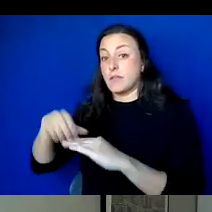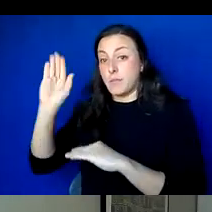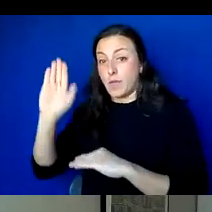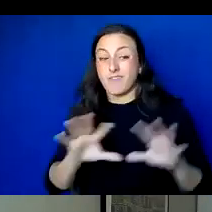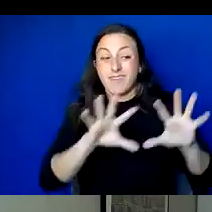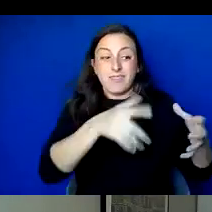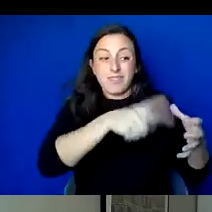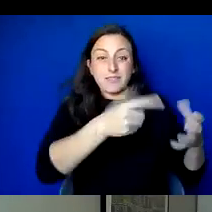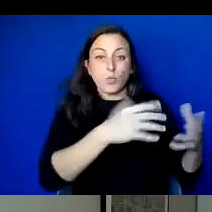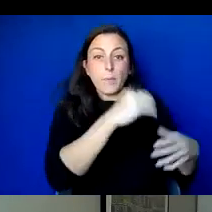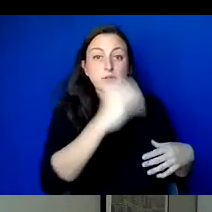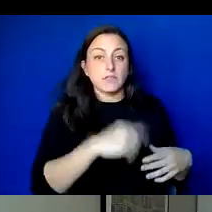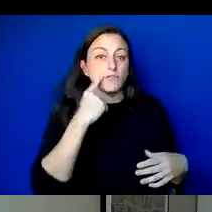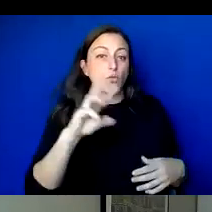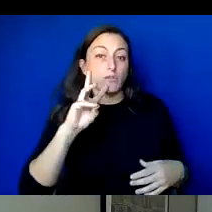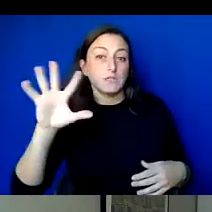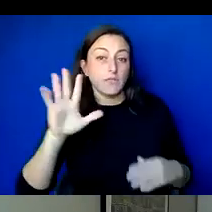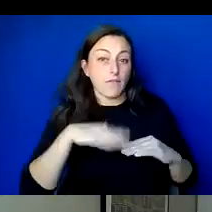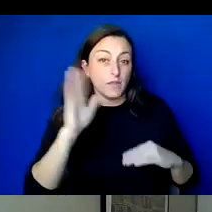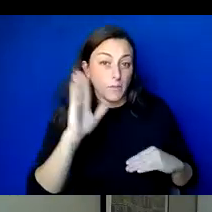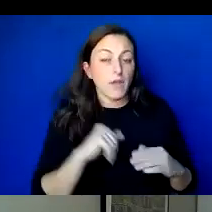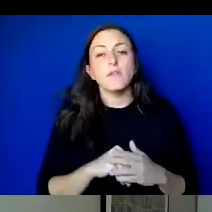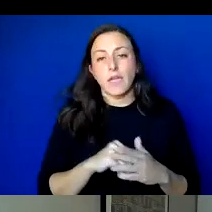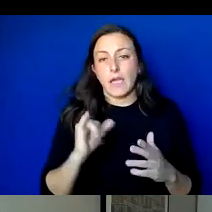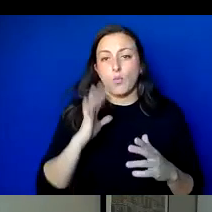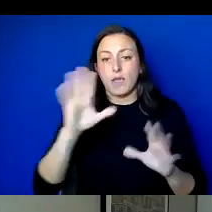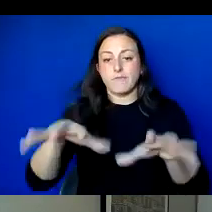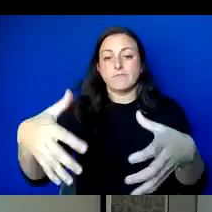we'll have a certain amount of allocation for the teachers because it's certainly our goal to get